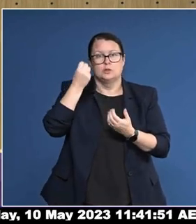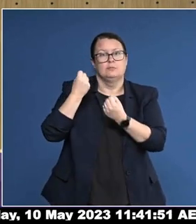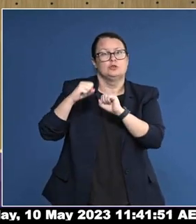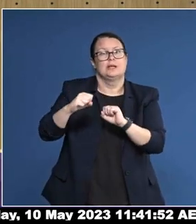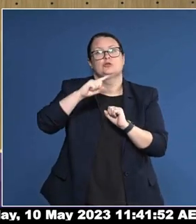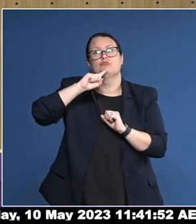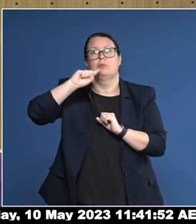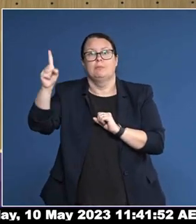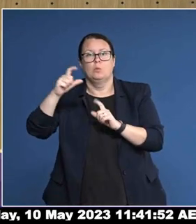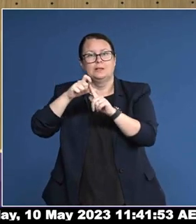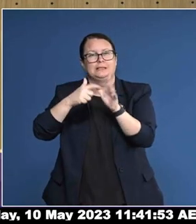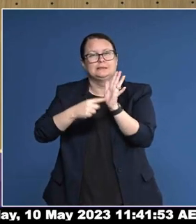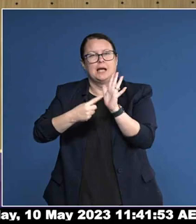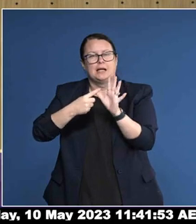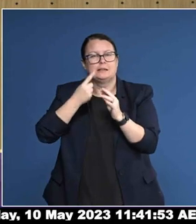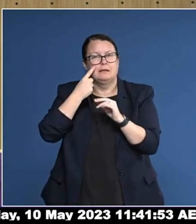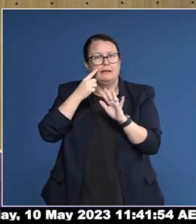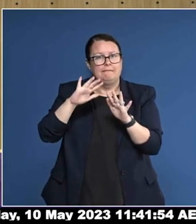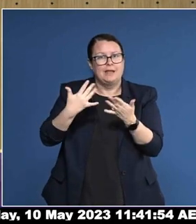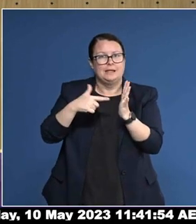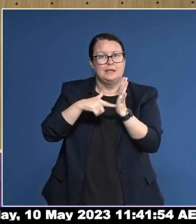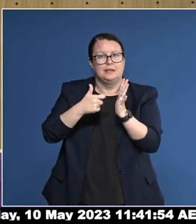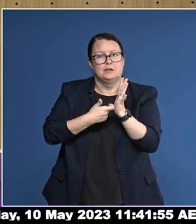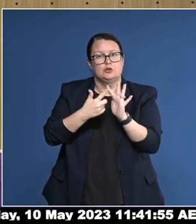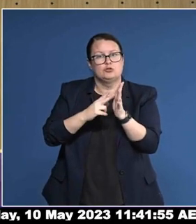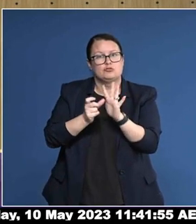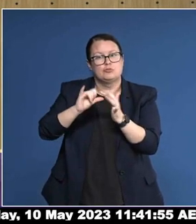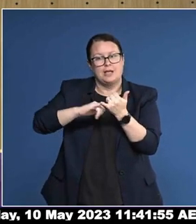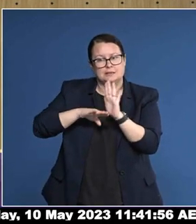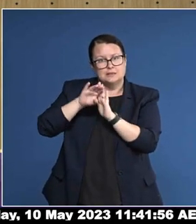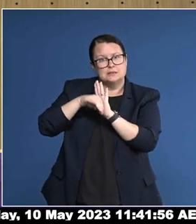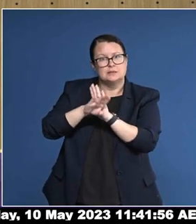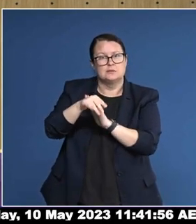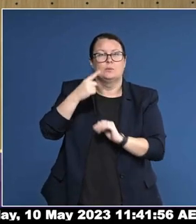there was any trends in there, and we actually see that 40 percent of the student